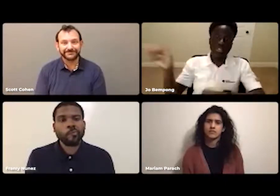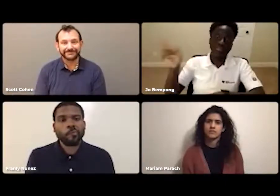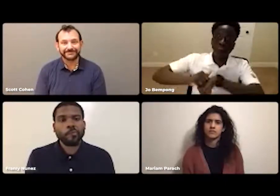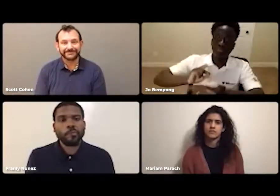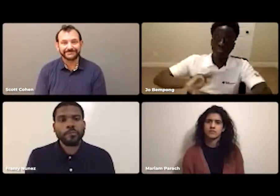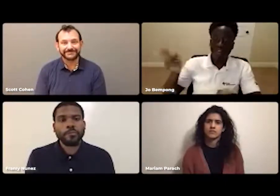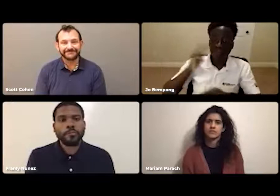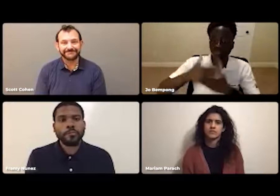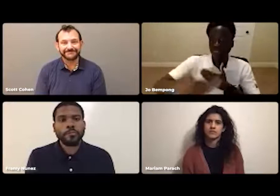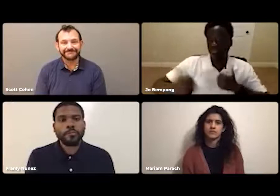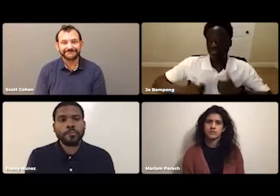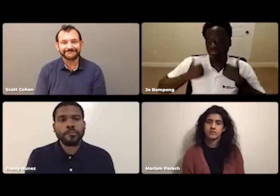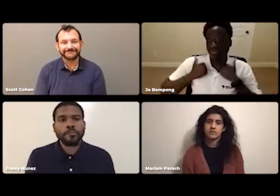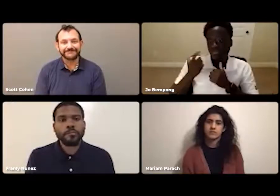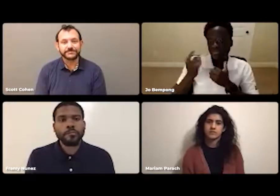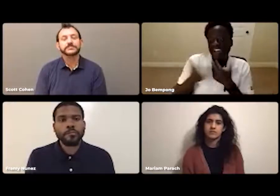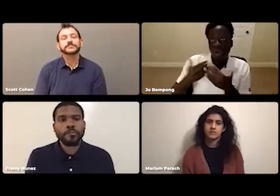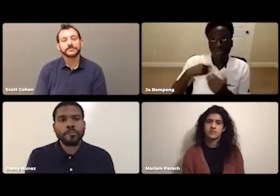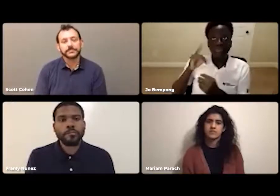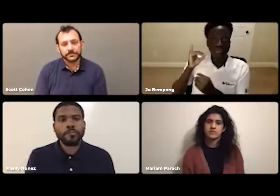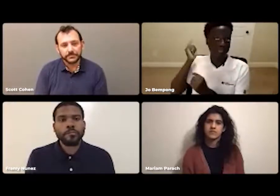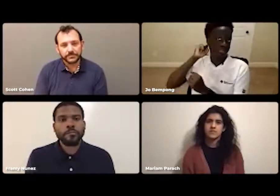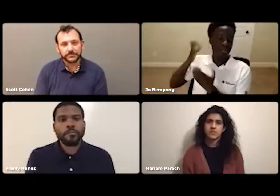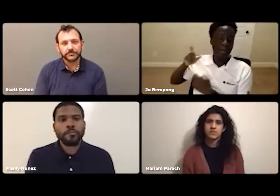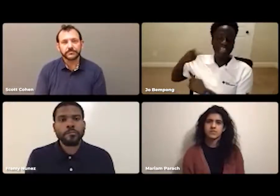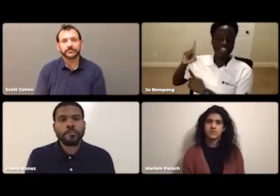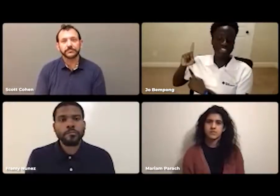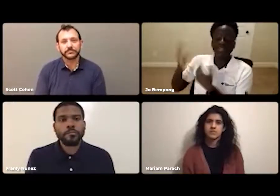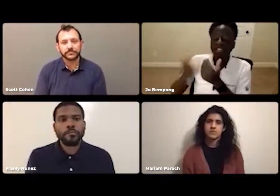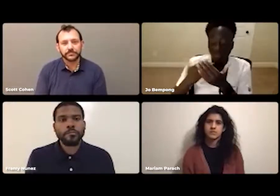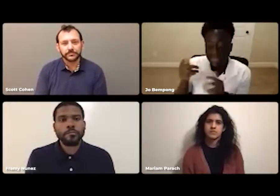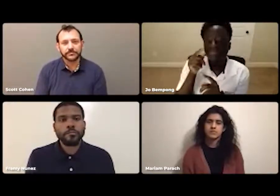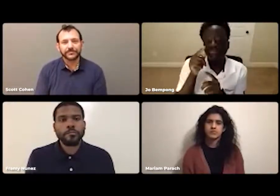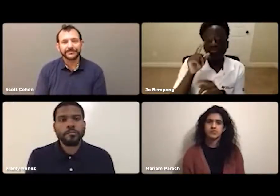I included that so I could be ready to work.